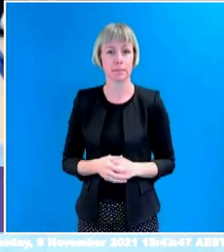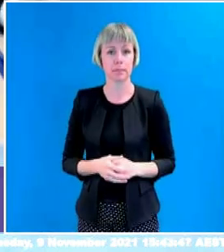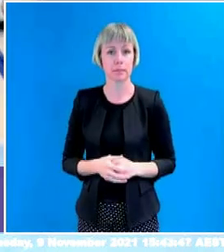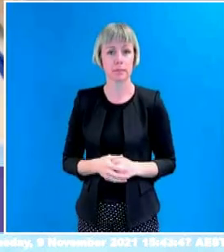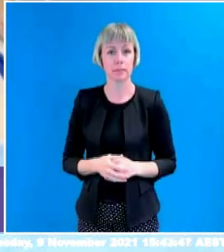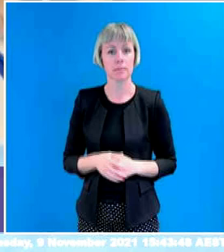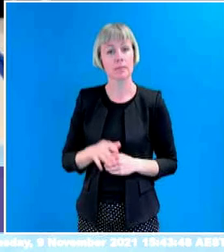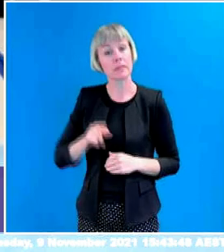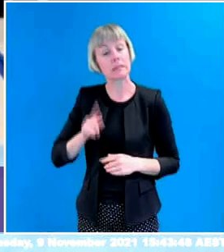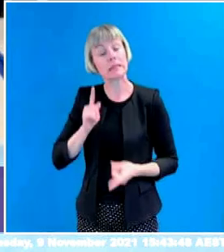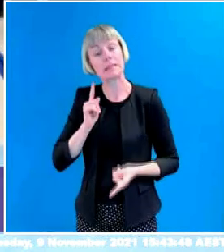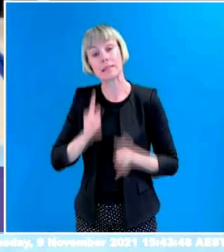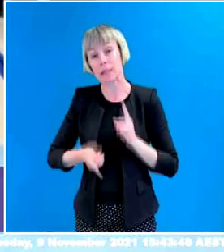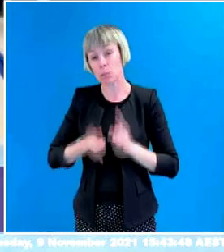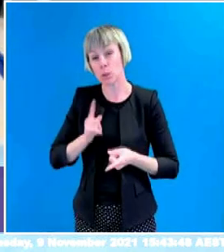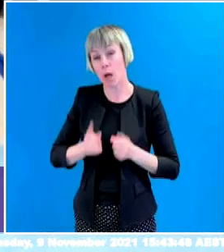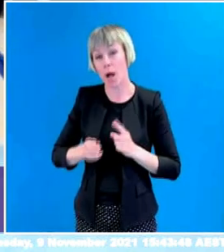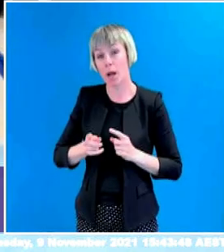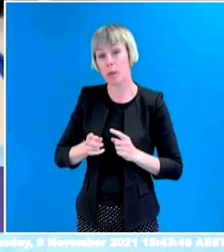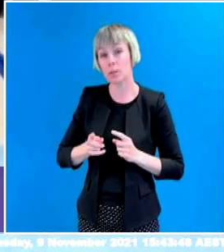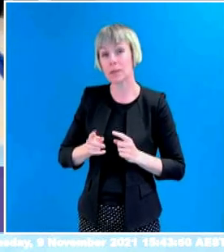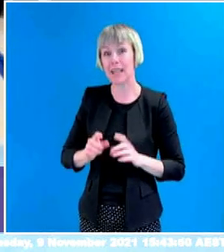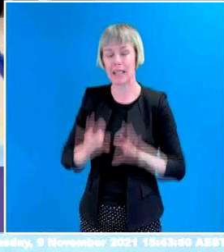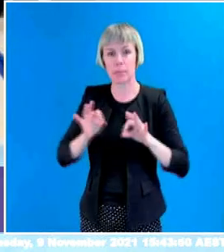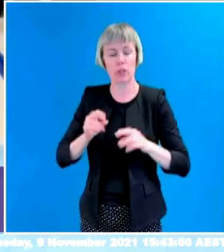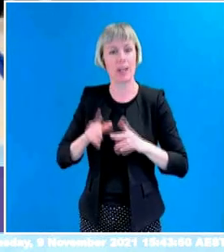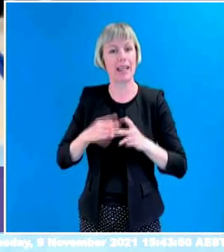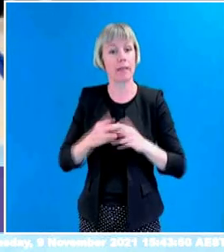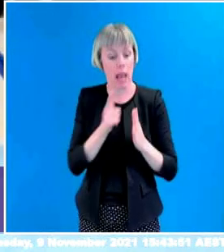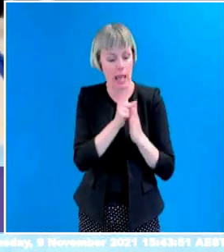Sometimes, particularly virgin legislation, the committee won't report